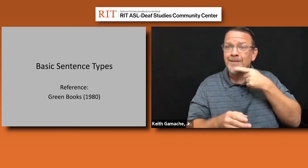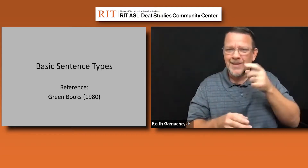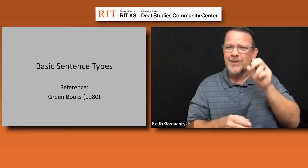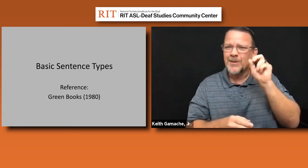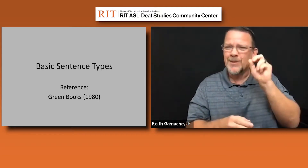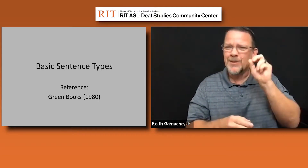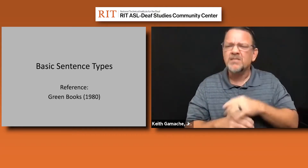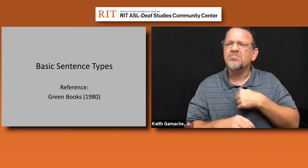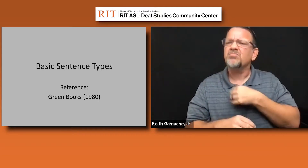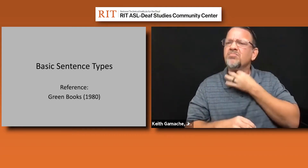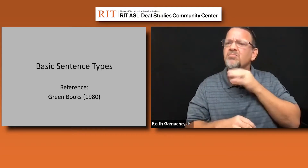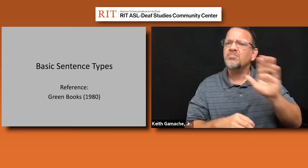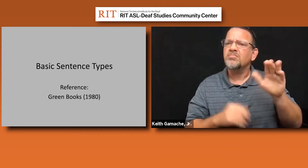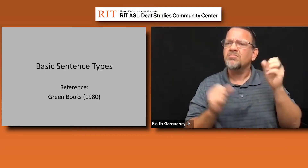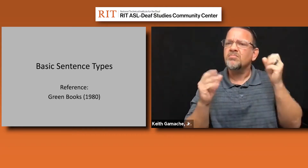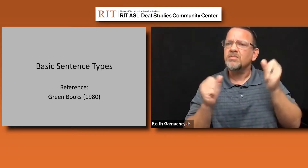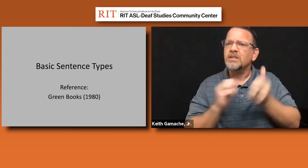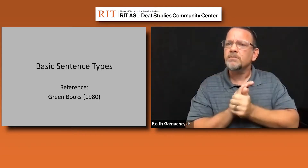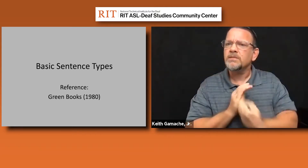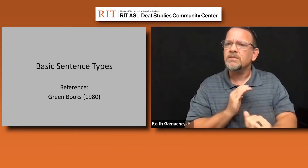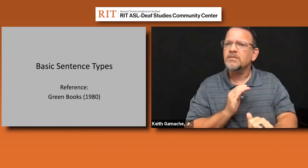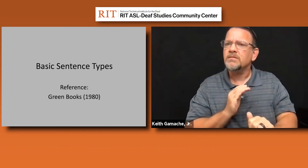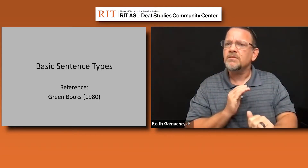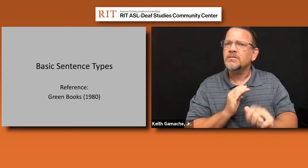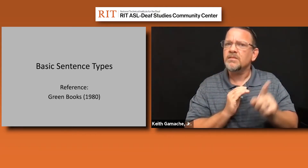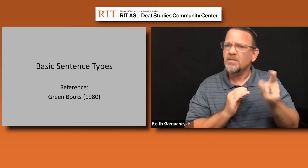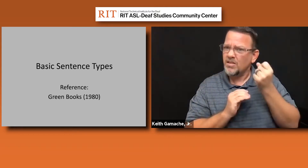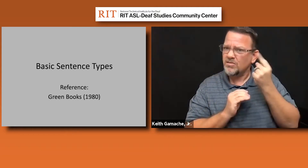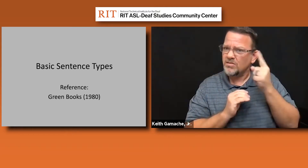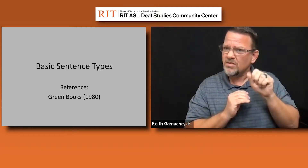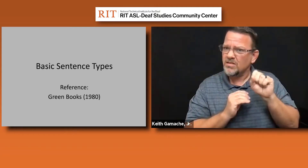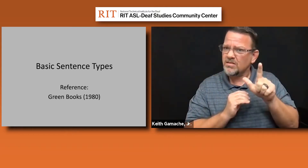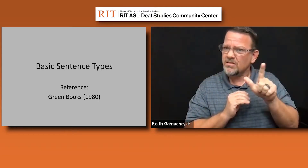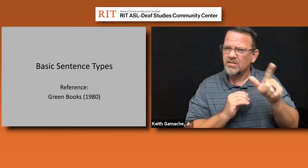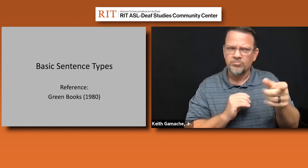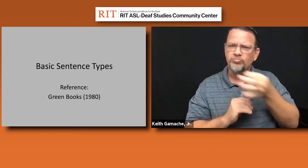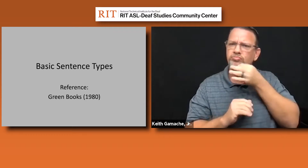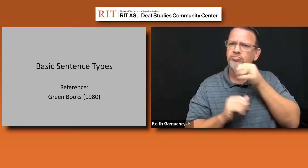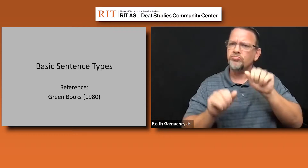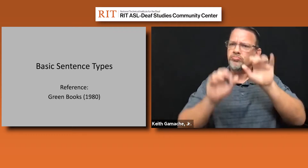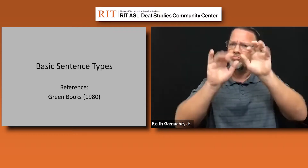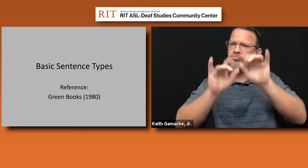but it's that this person said it was OK, but I don't know their sign language ability